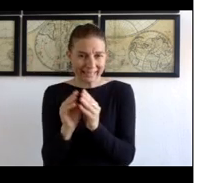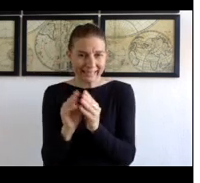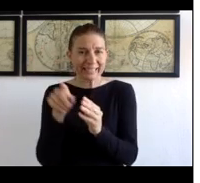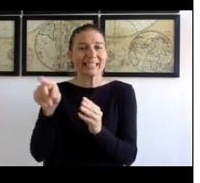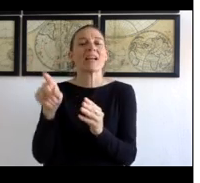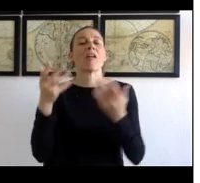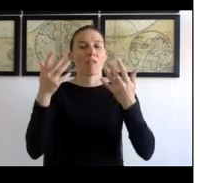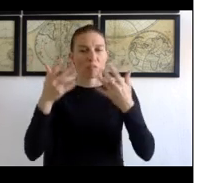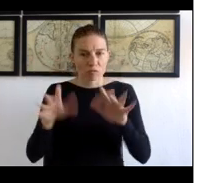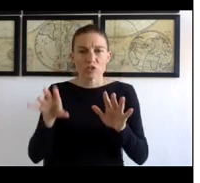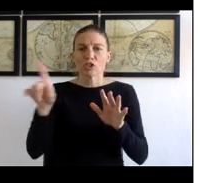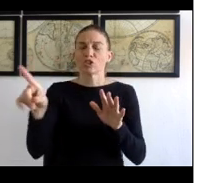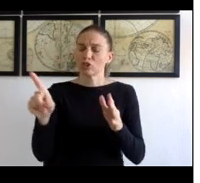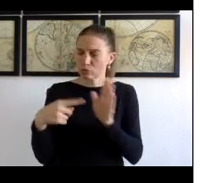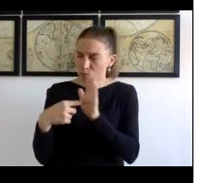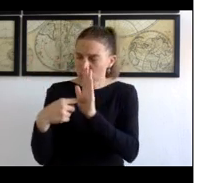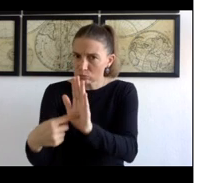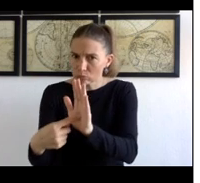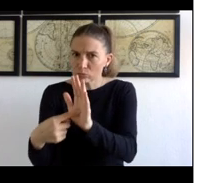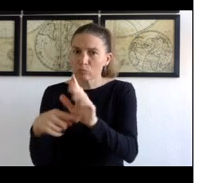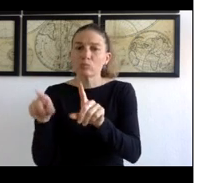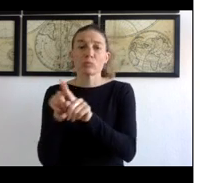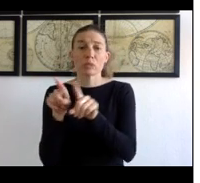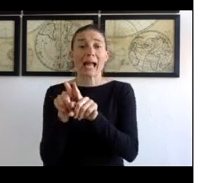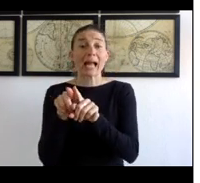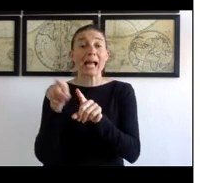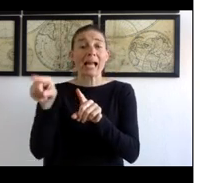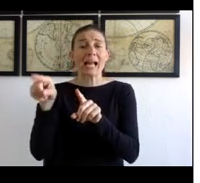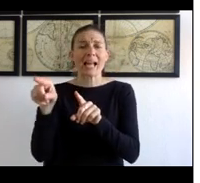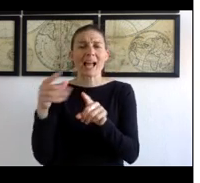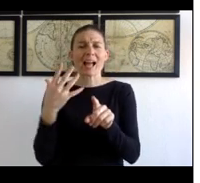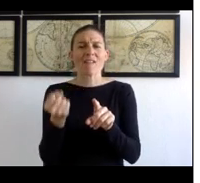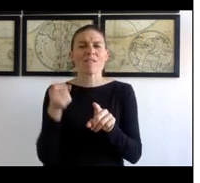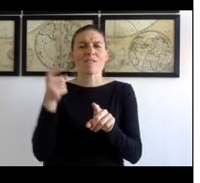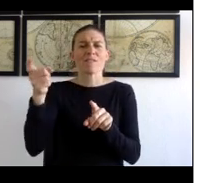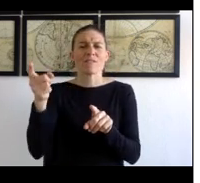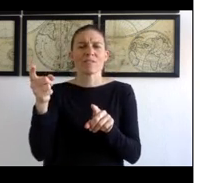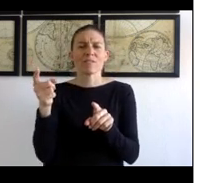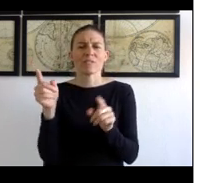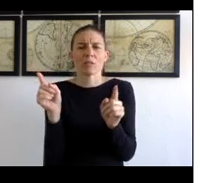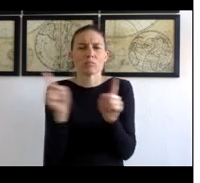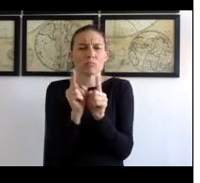including the labour force survey that would allow disaggregation